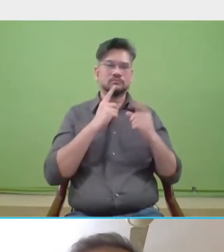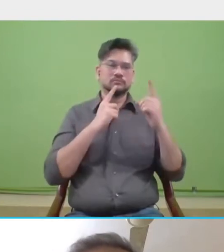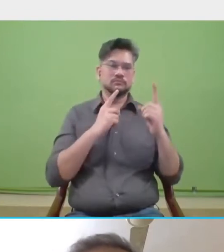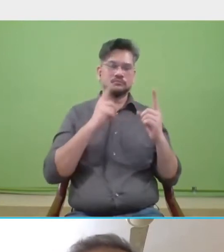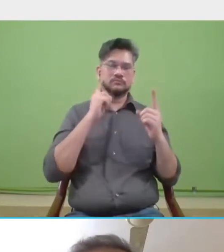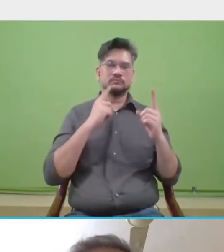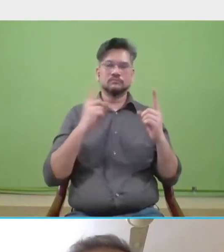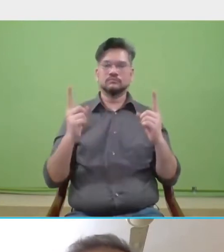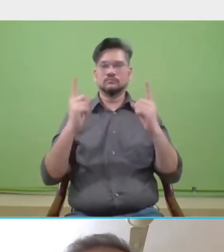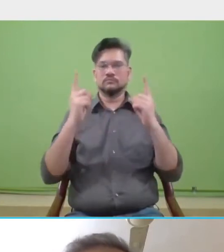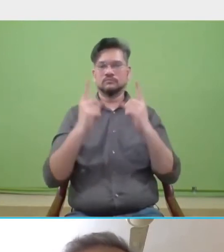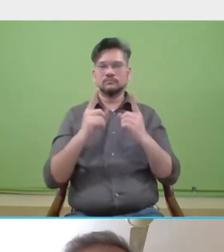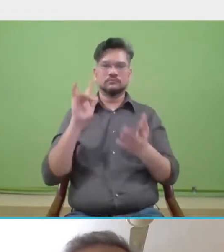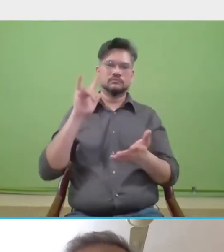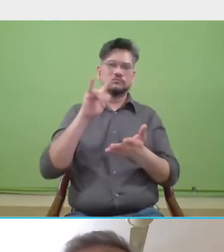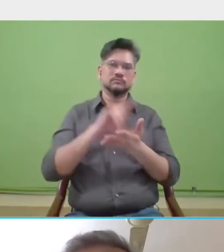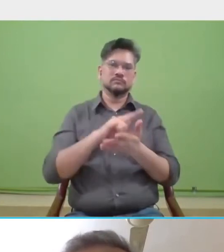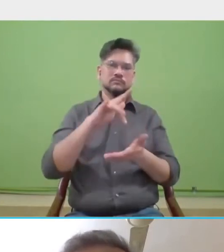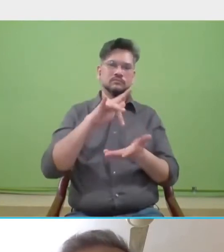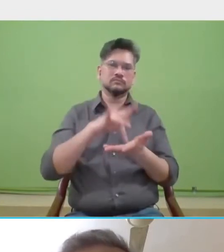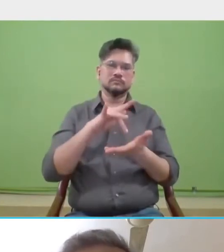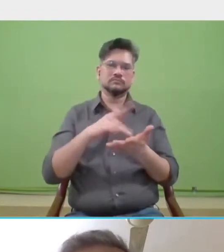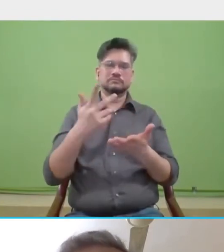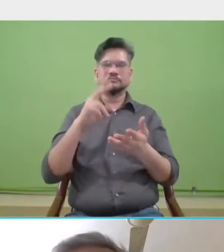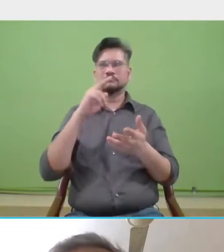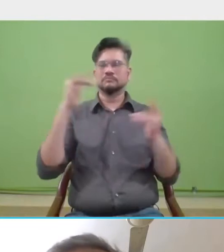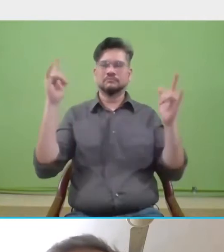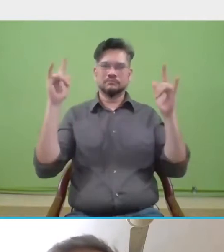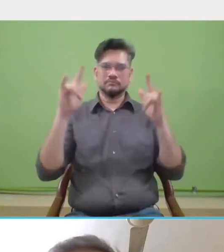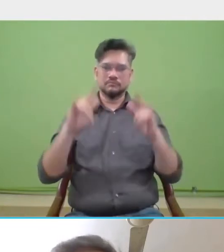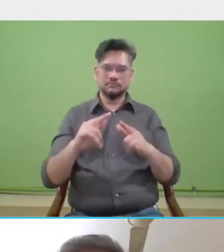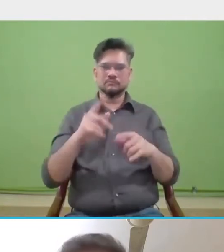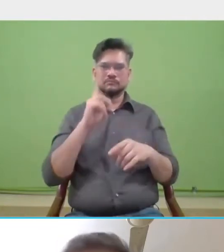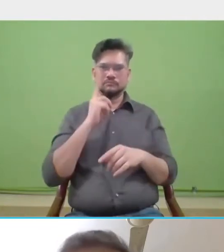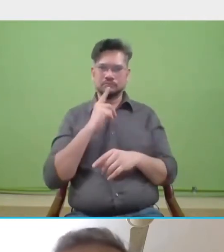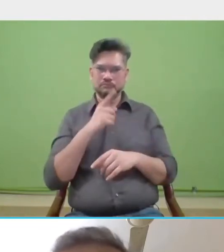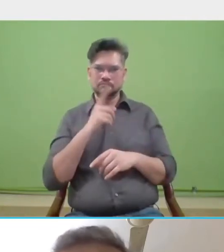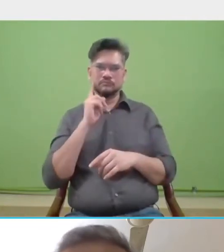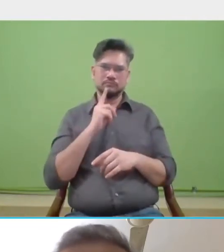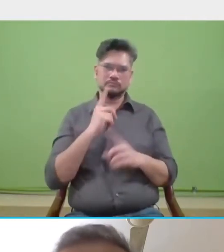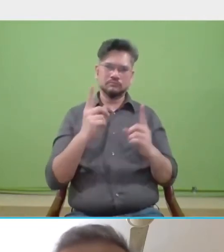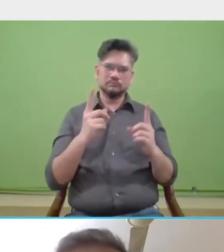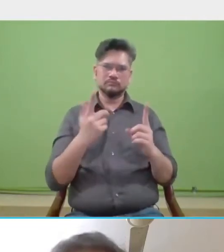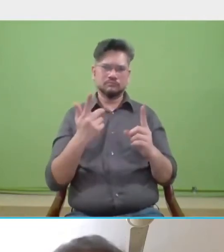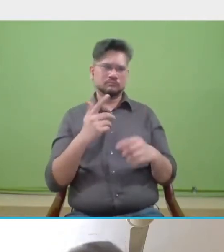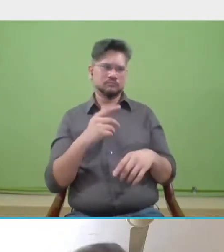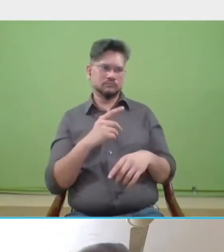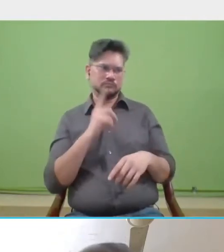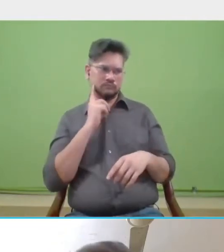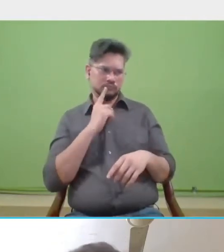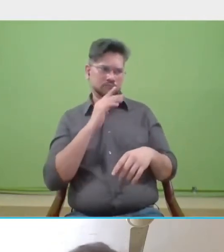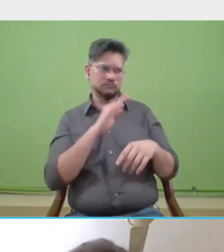will start conversing you know after immediately that is usual approach people have